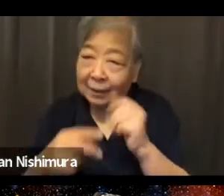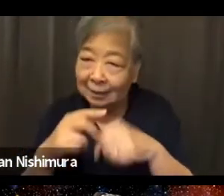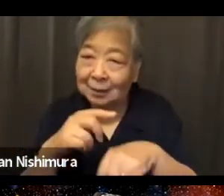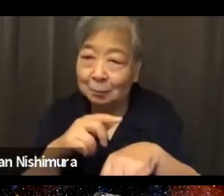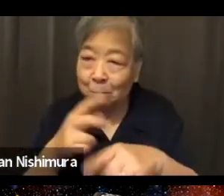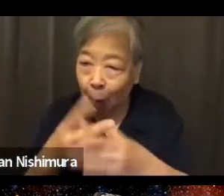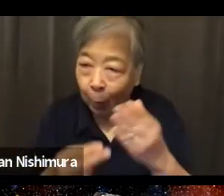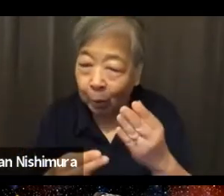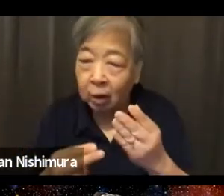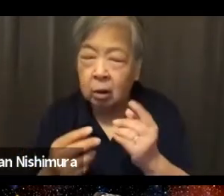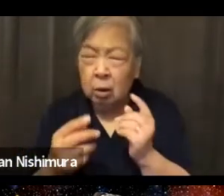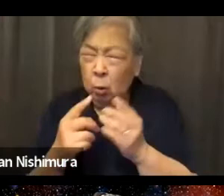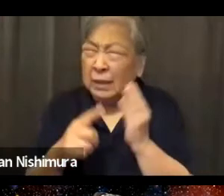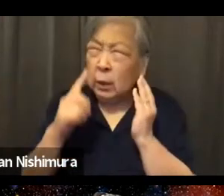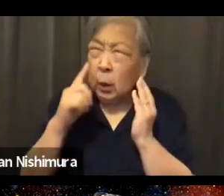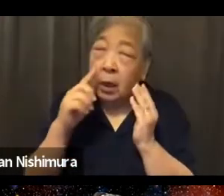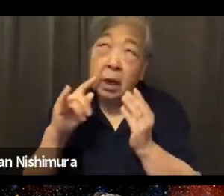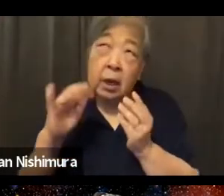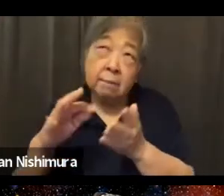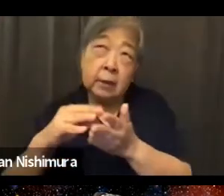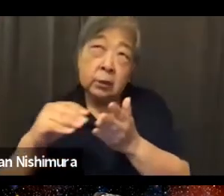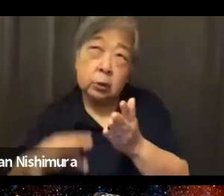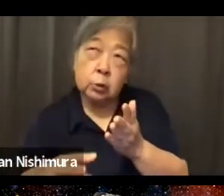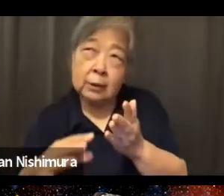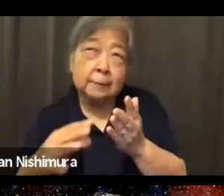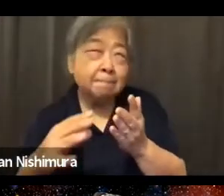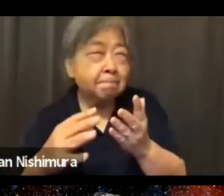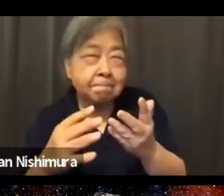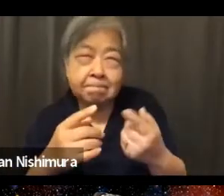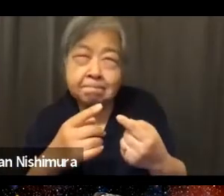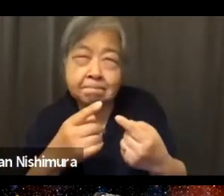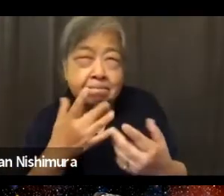may have difficulty seeing color differences.